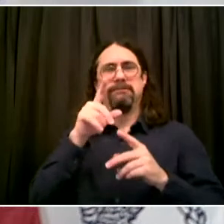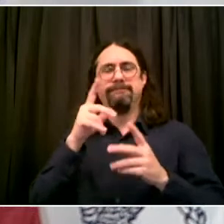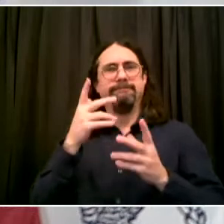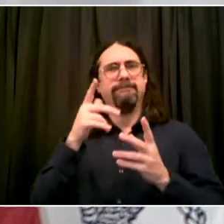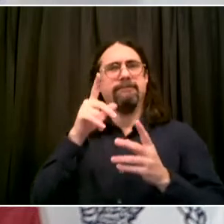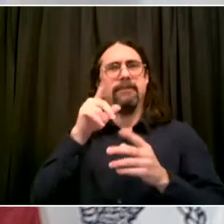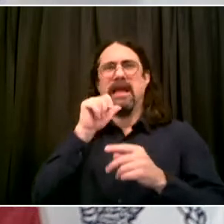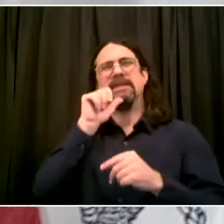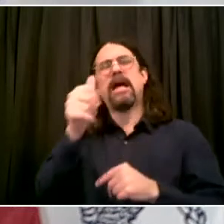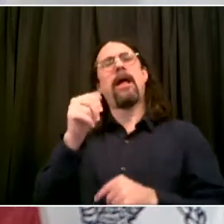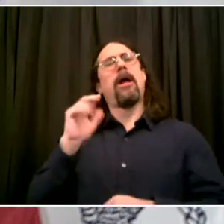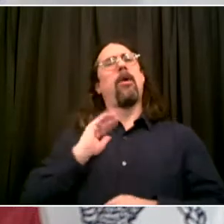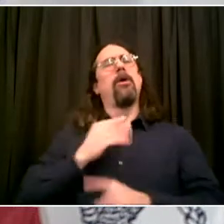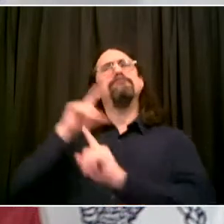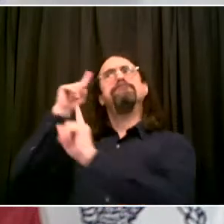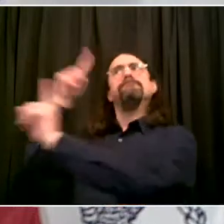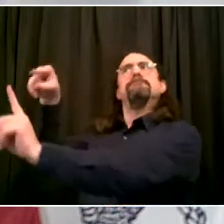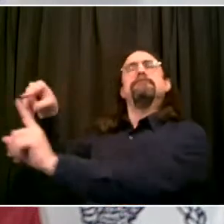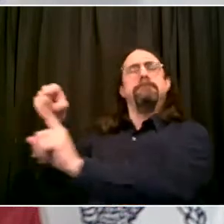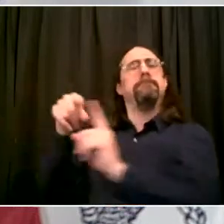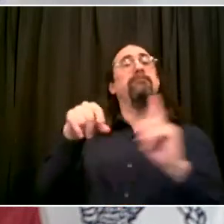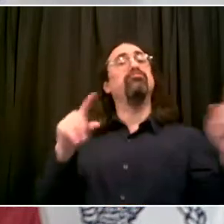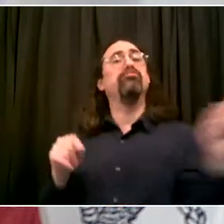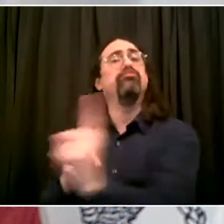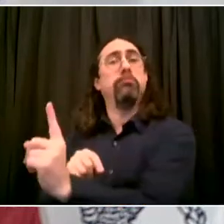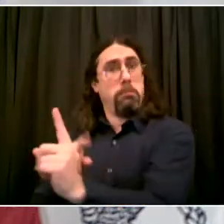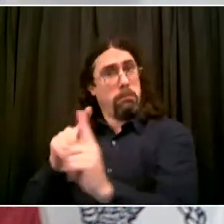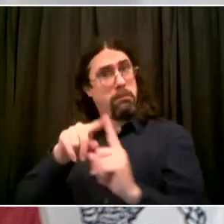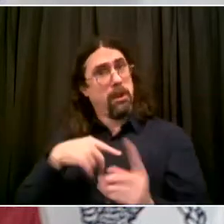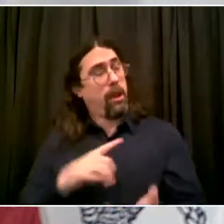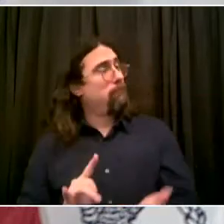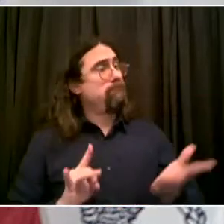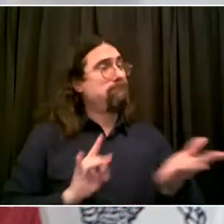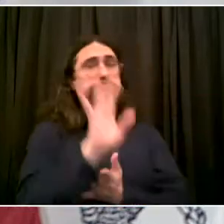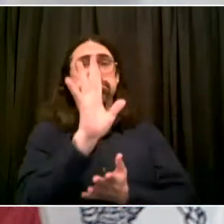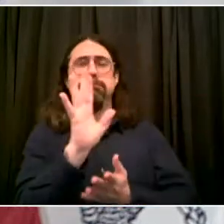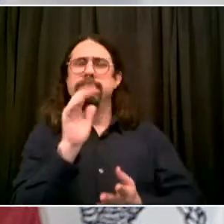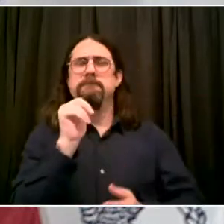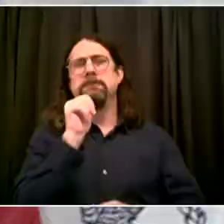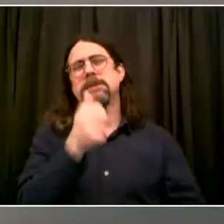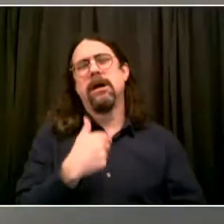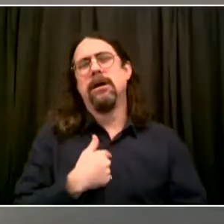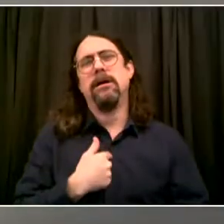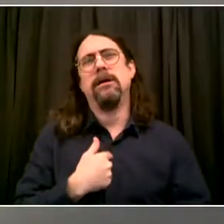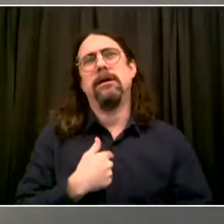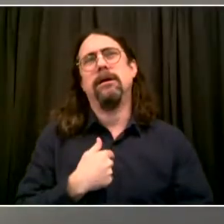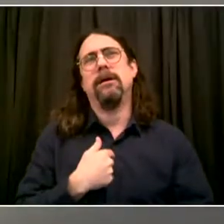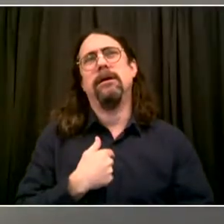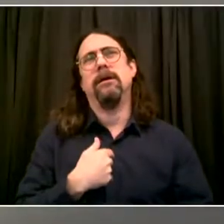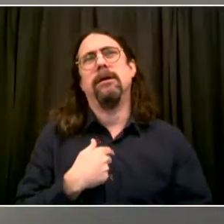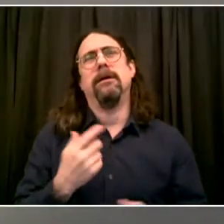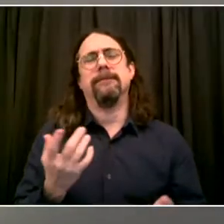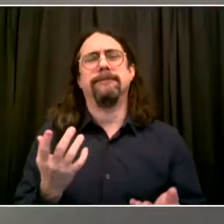TURN TO DR. KATZ AND TTNTRENTRE 20 S THEY CAN TELL YOU ABOUT THE WAY THAT WE DO THIS CONSTANT WORK K O TMAKE